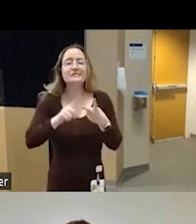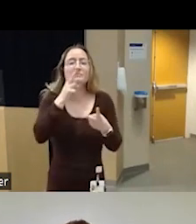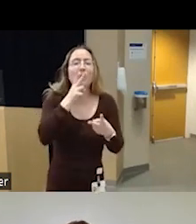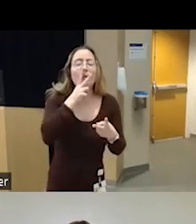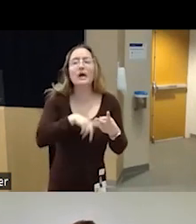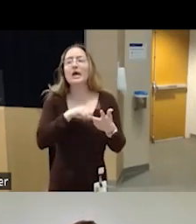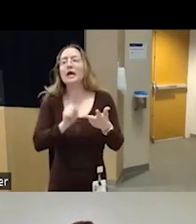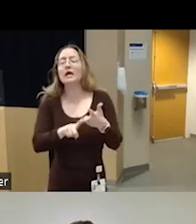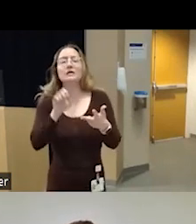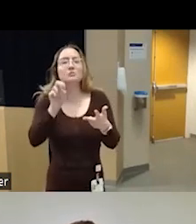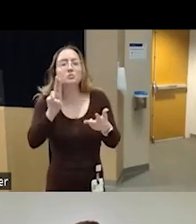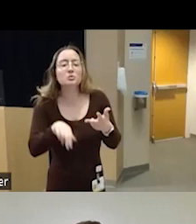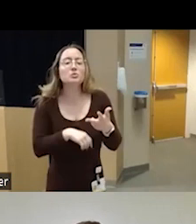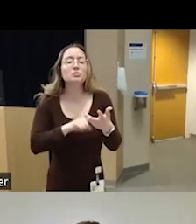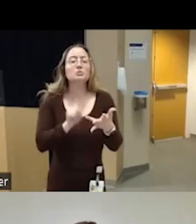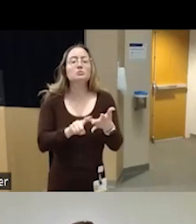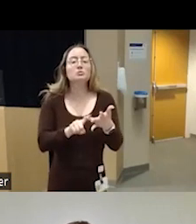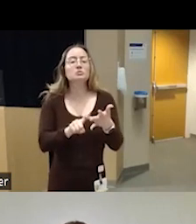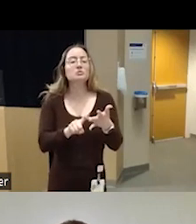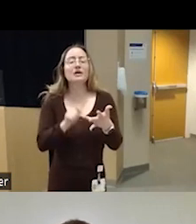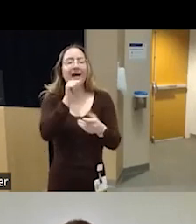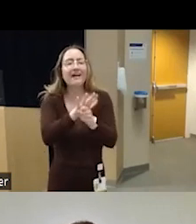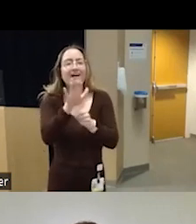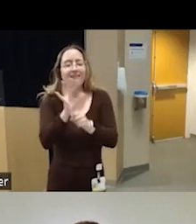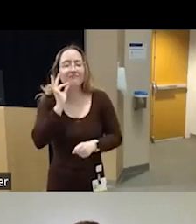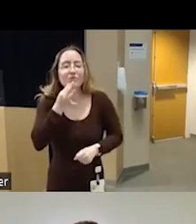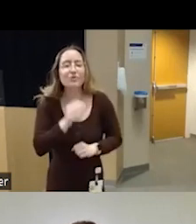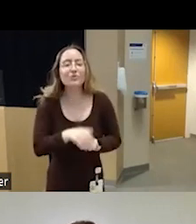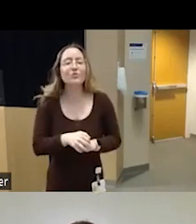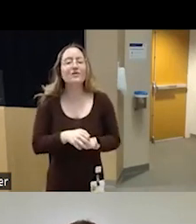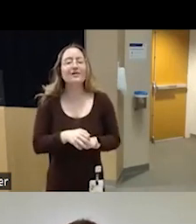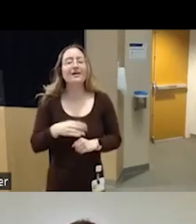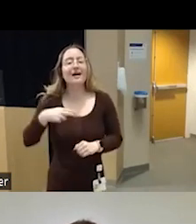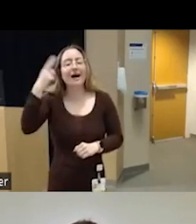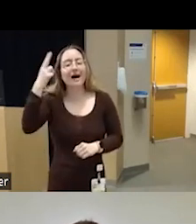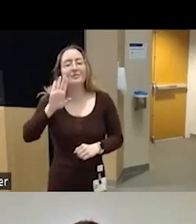low intake of fruits. high blood pressure high body mass